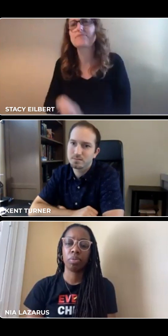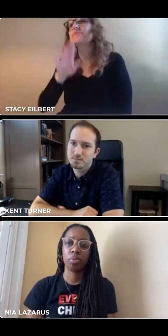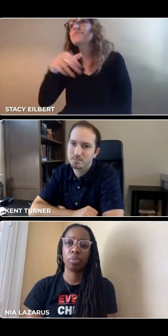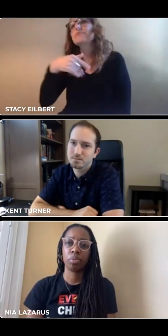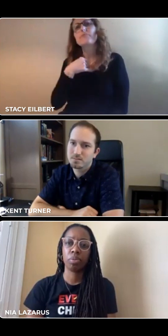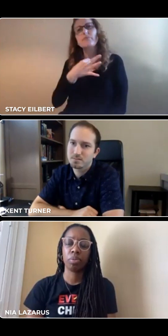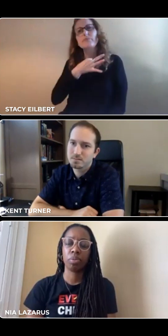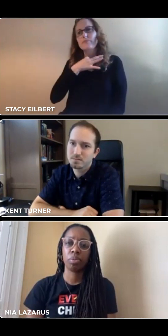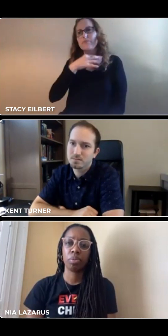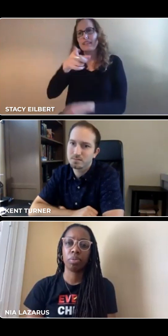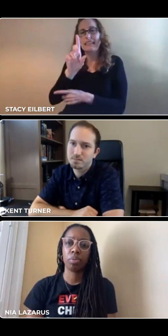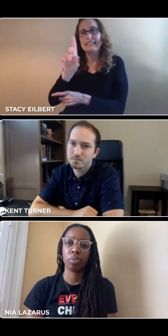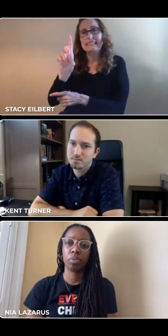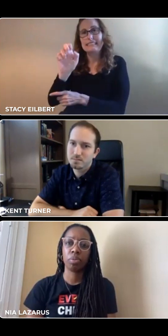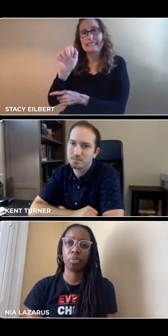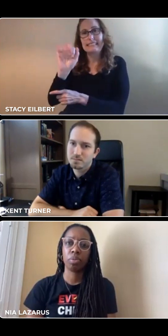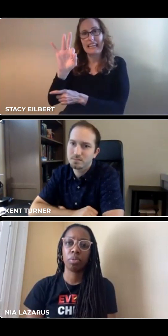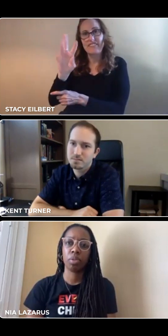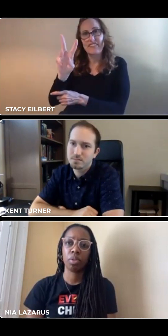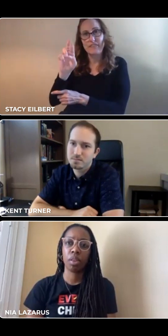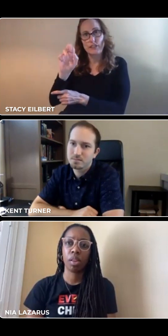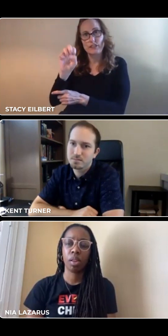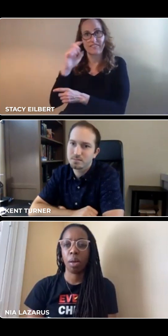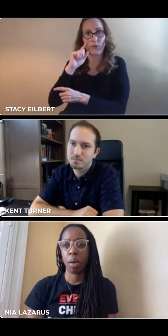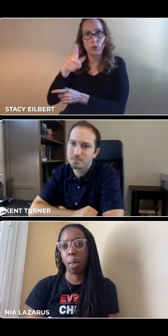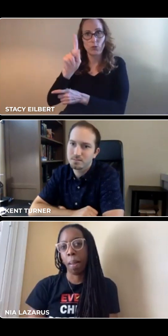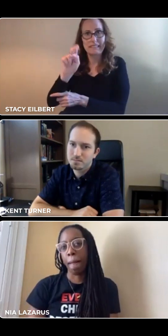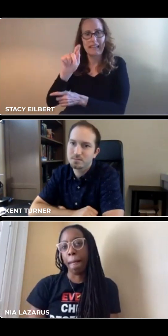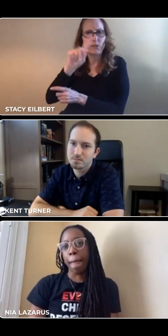is actually more enhanced because you now know something like this can happen.